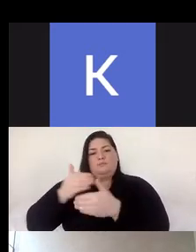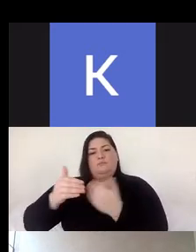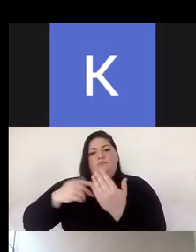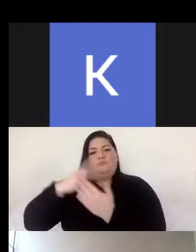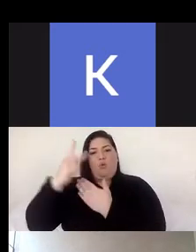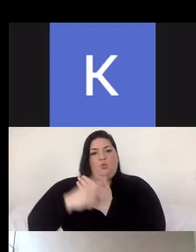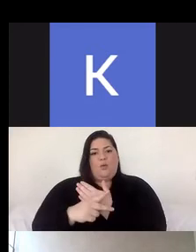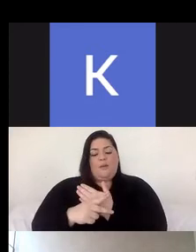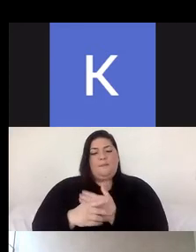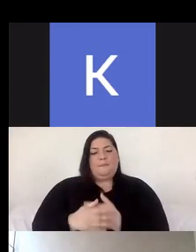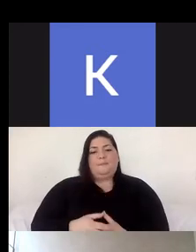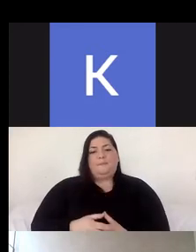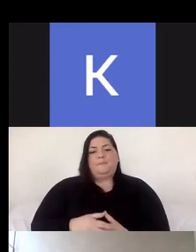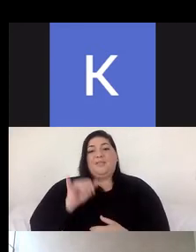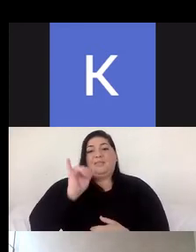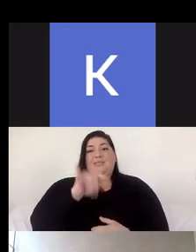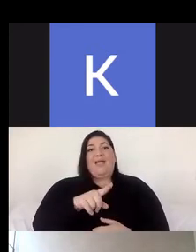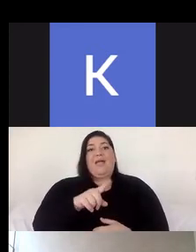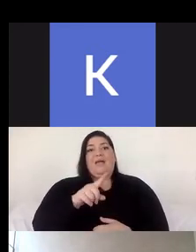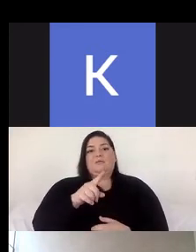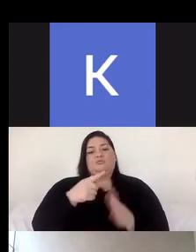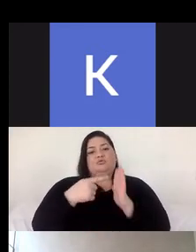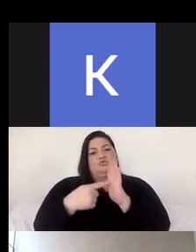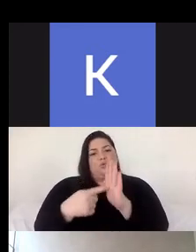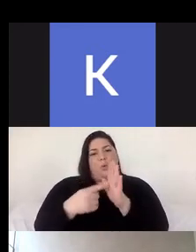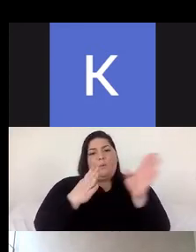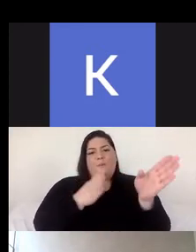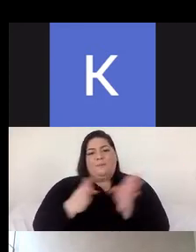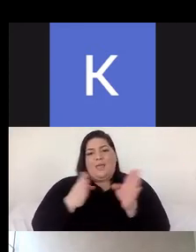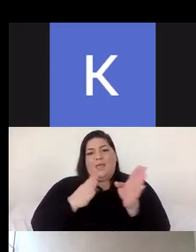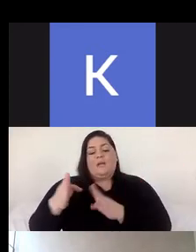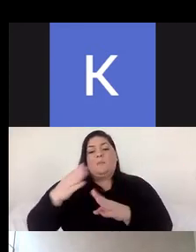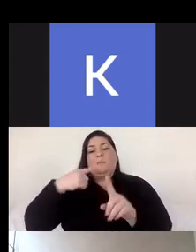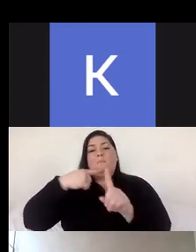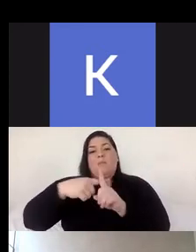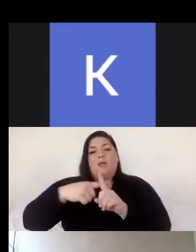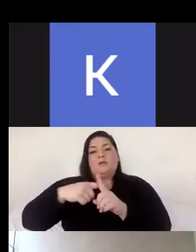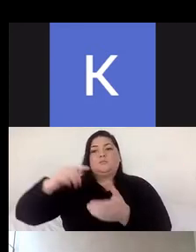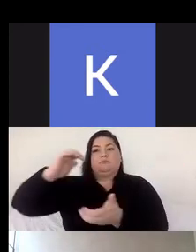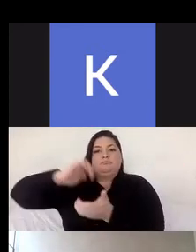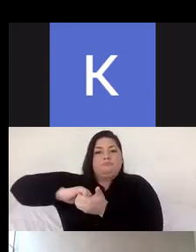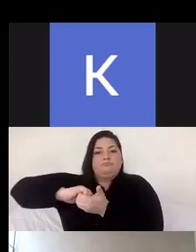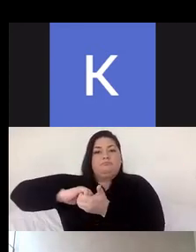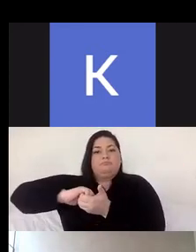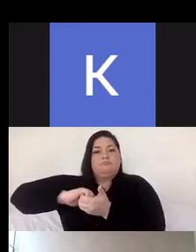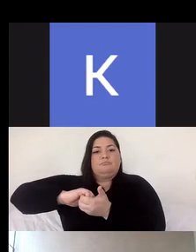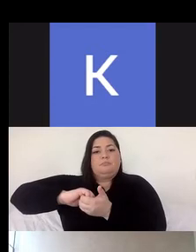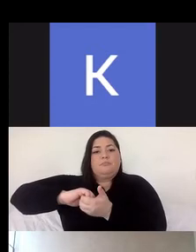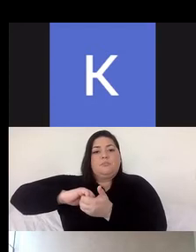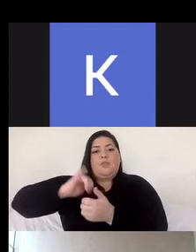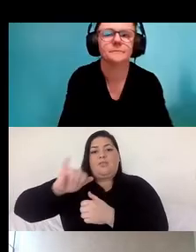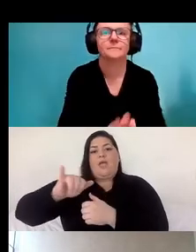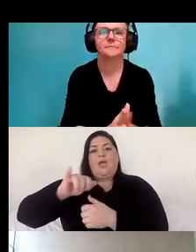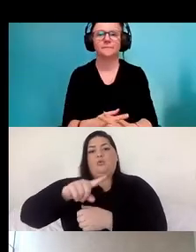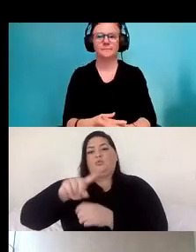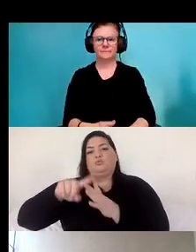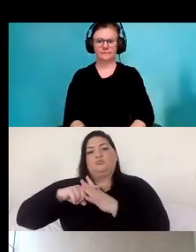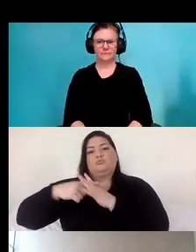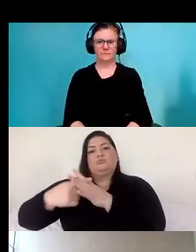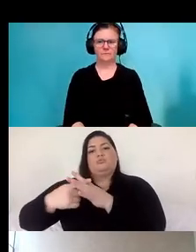So that highlights planning, but also partnerships that are being built. Even when they're not